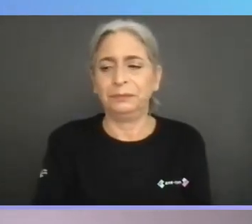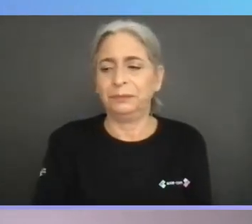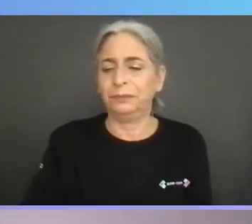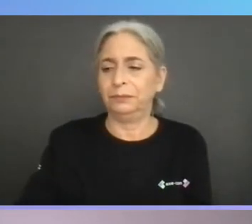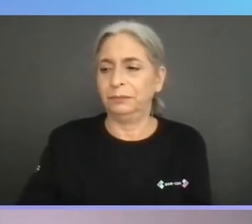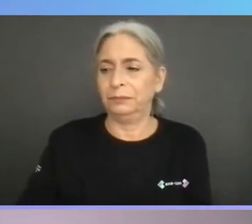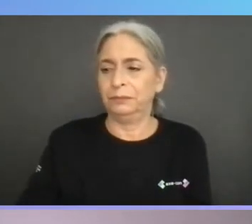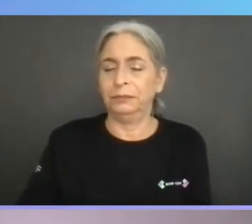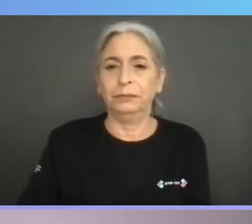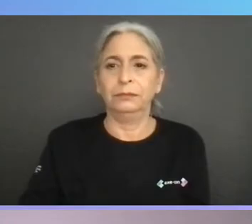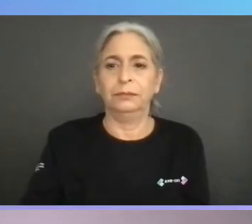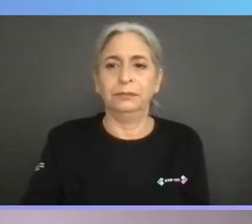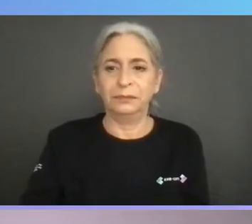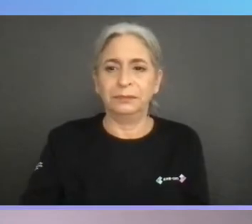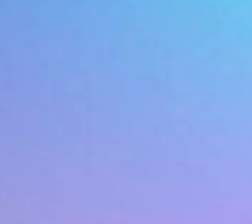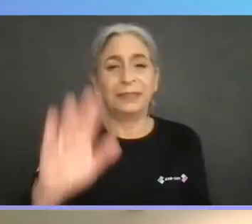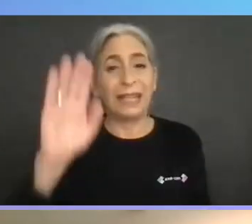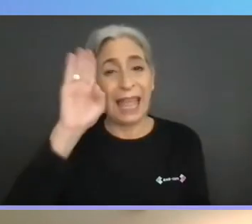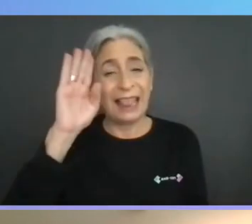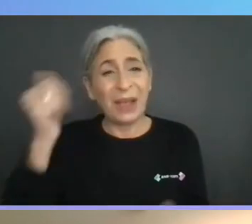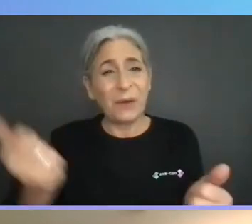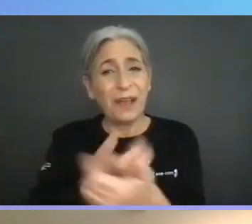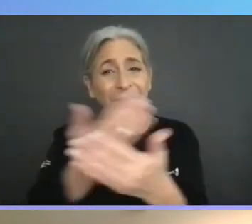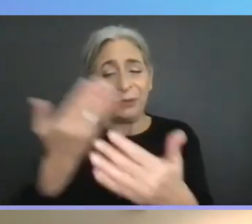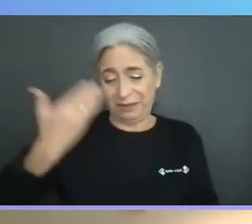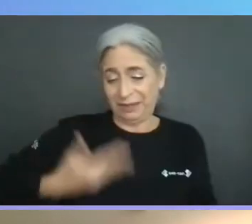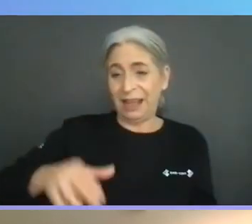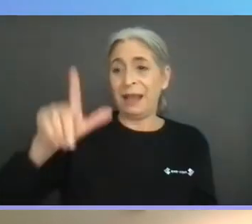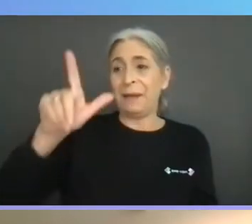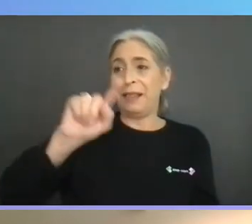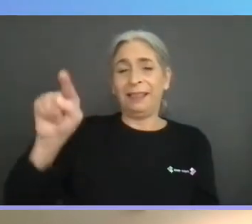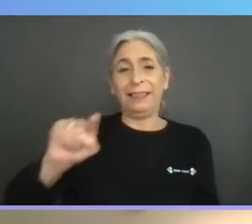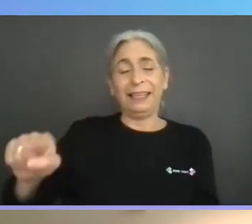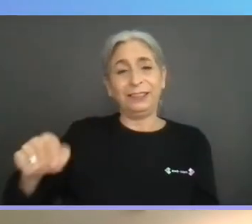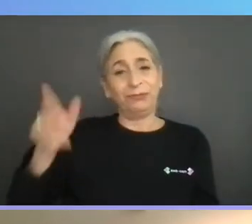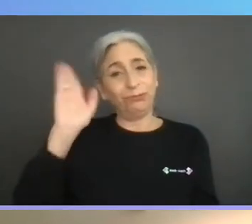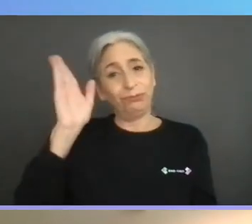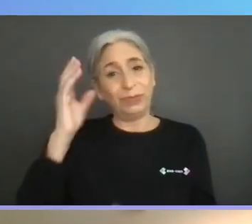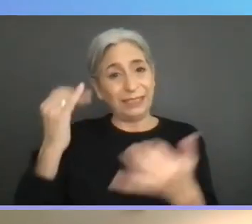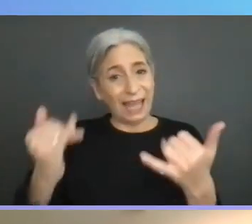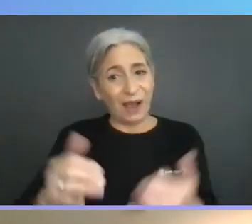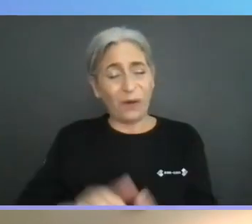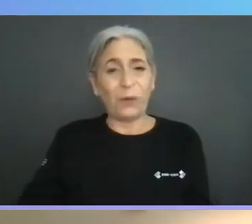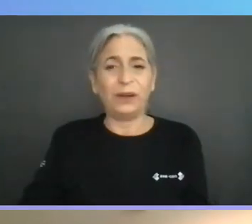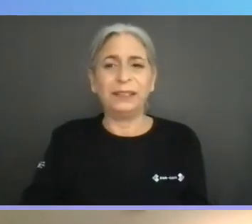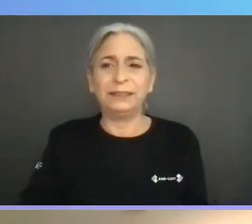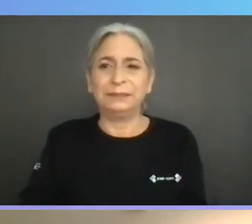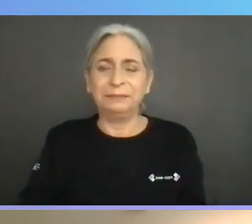Hello everyone. This is Liz speaking. Uh so I will now talk